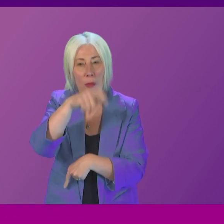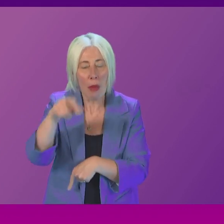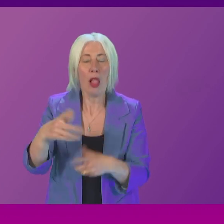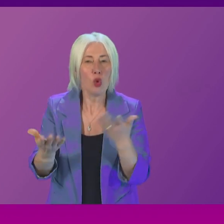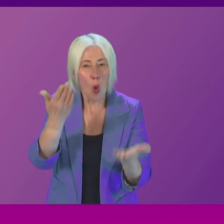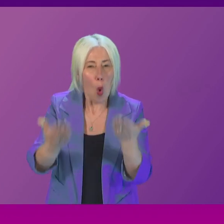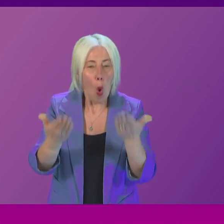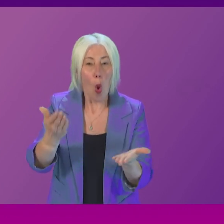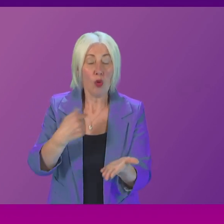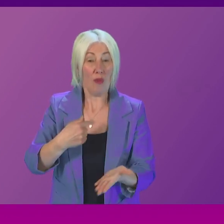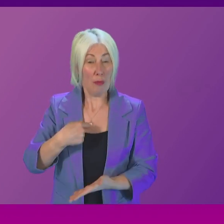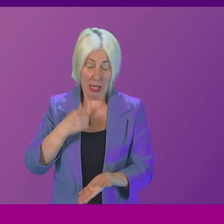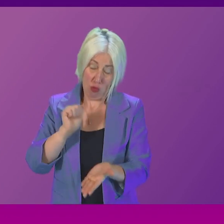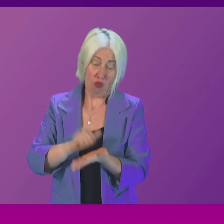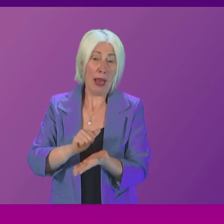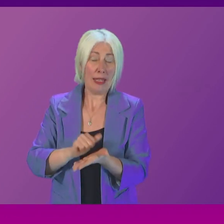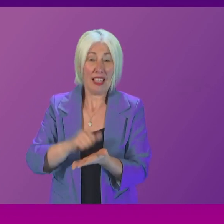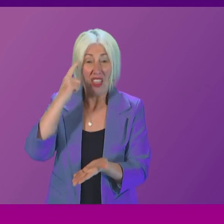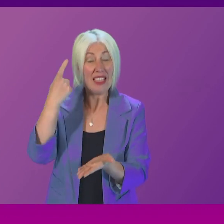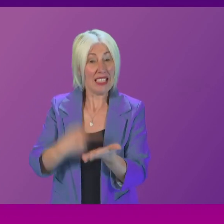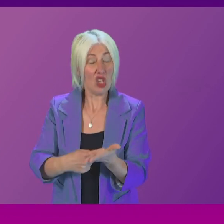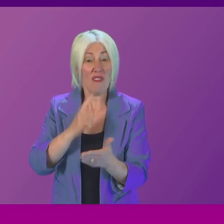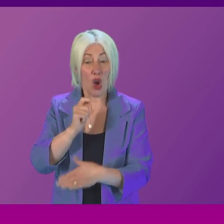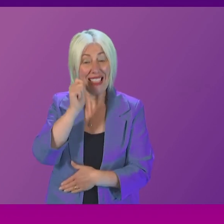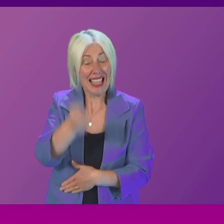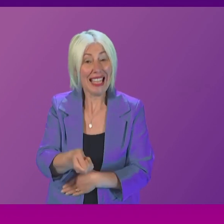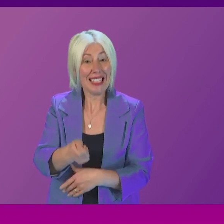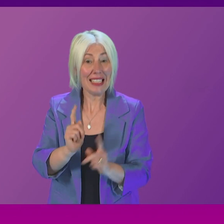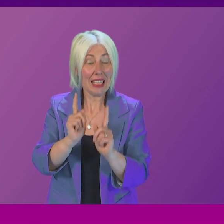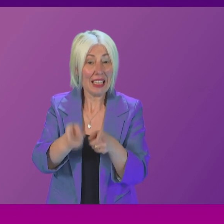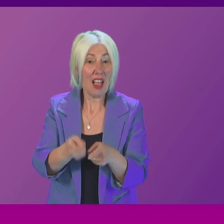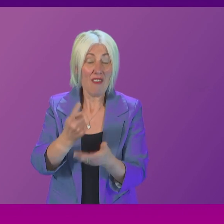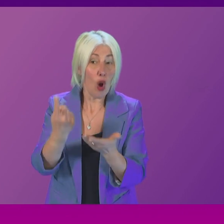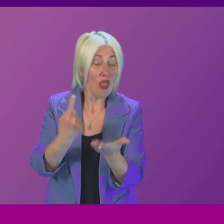It is absolutely right that matters of sentencing are for the independent judiciary.